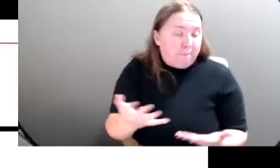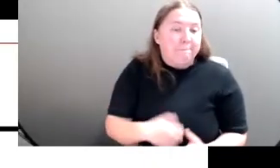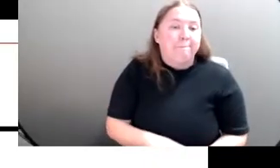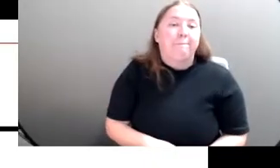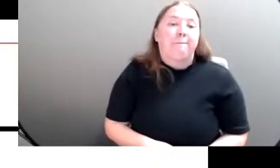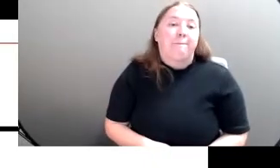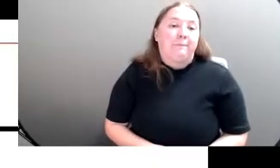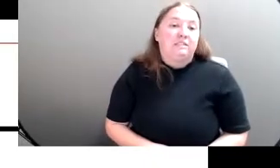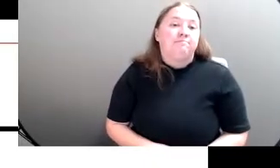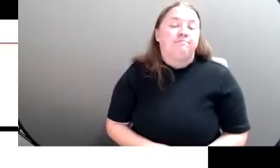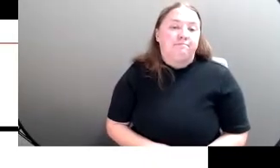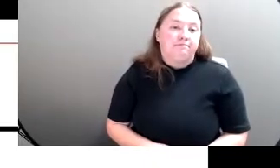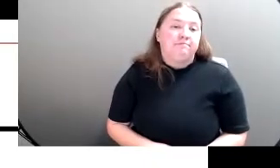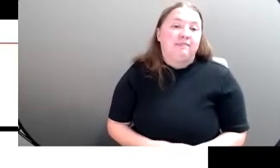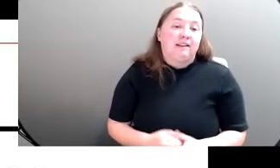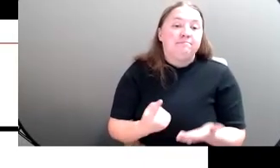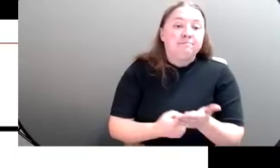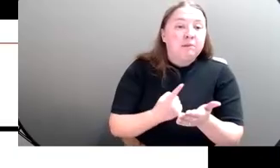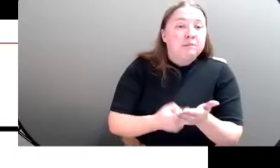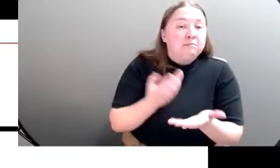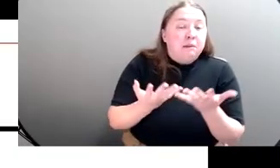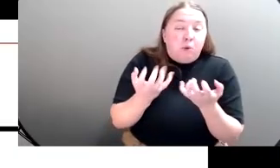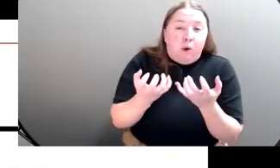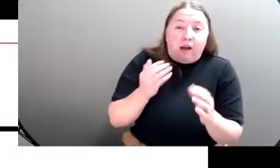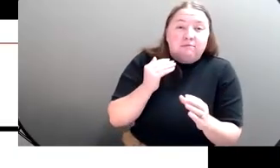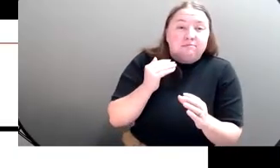times when you might want to send a message